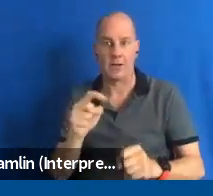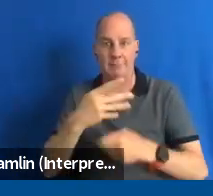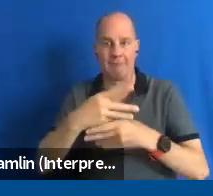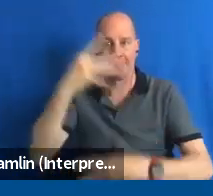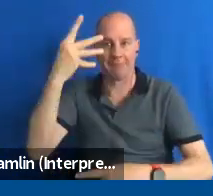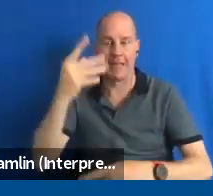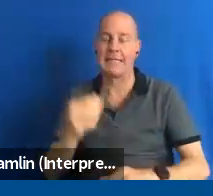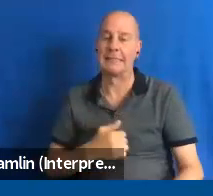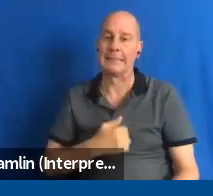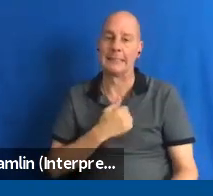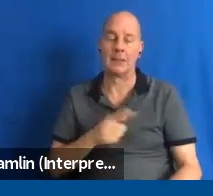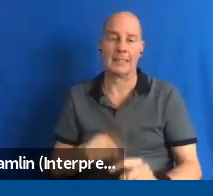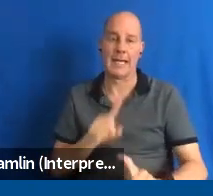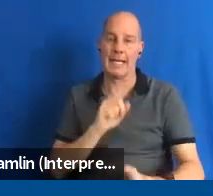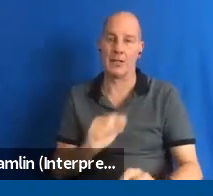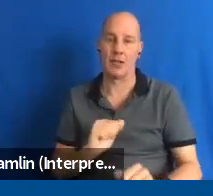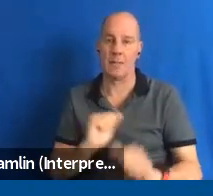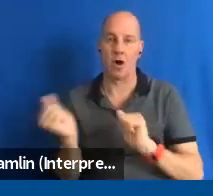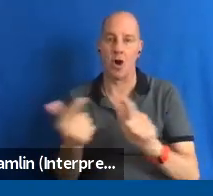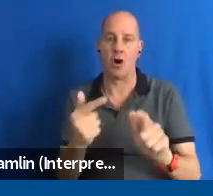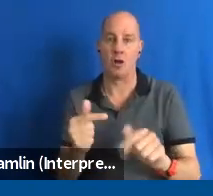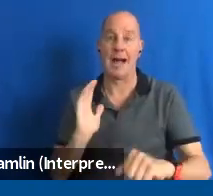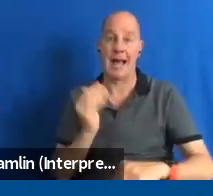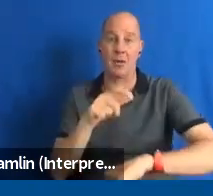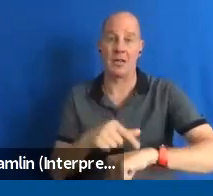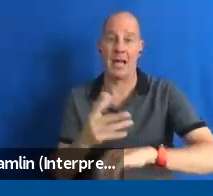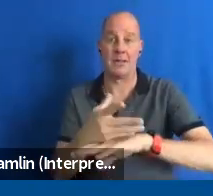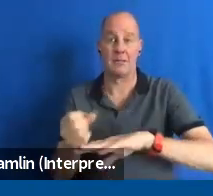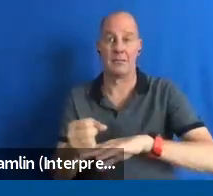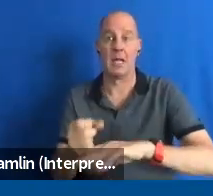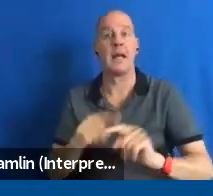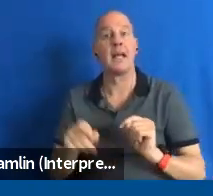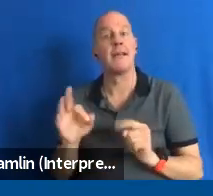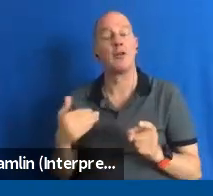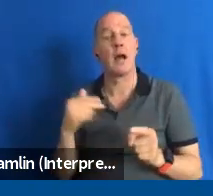able to get to them. We've run out of time. But do, if you have a question, you think it's an